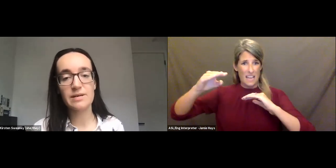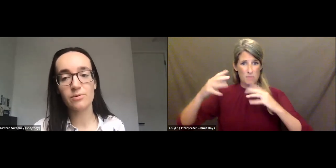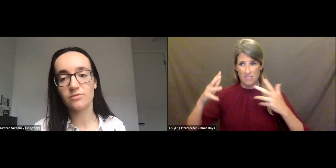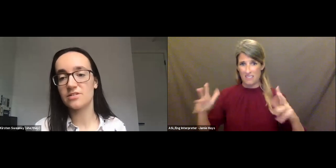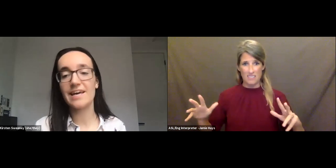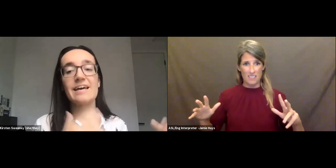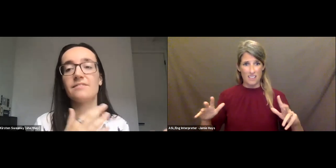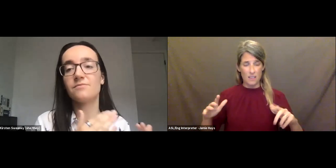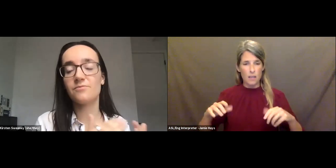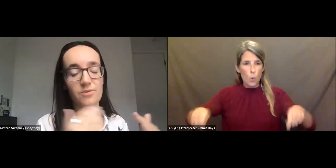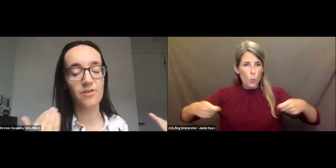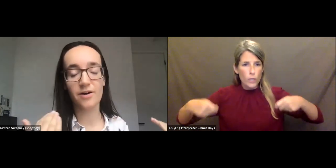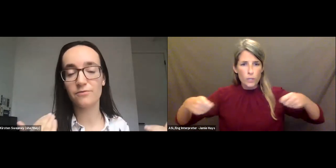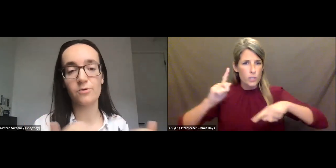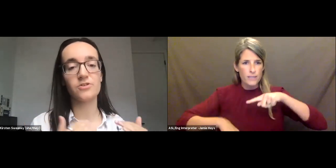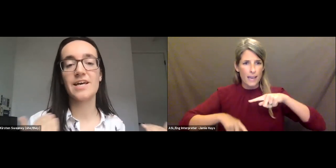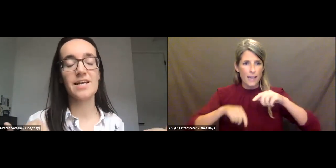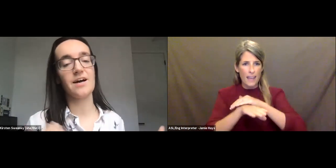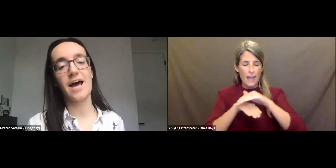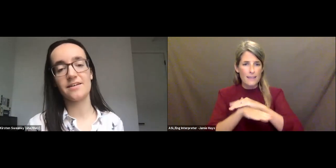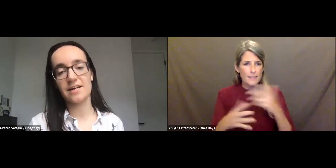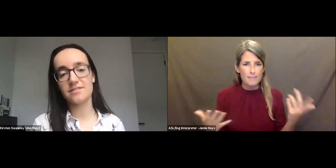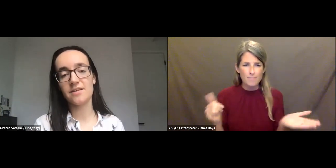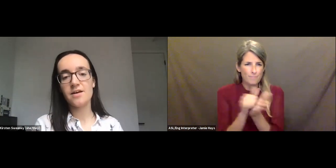people just can't, from the ground floor, just cannot access